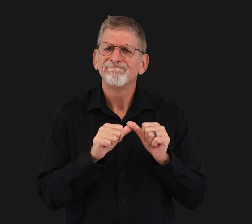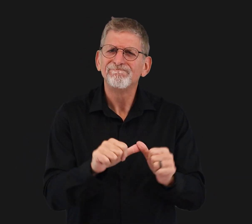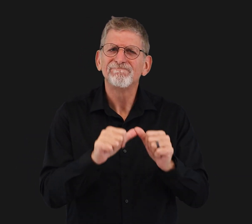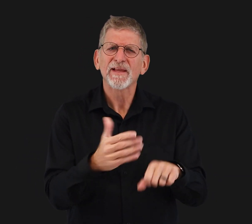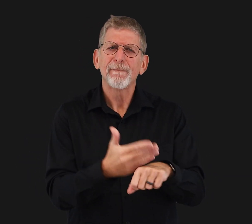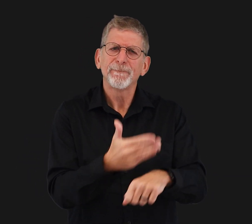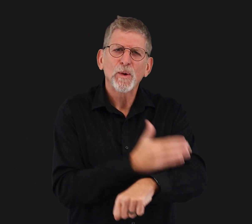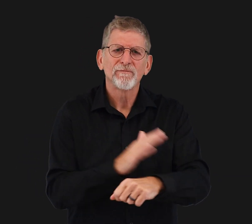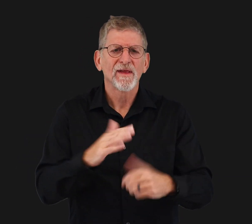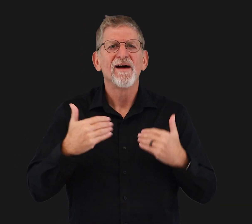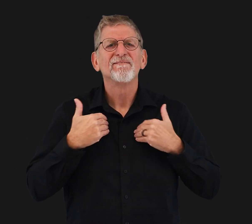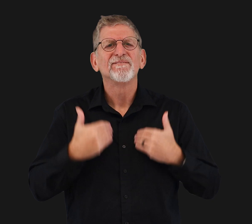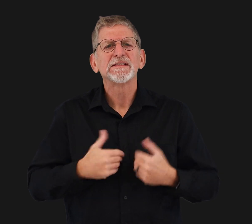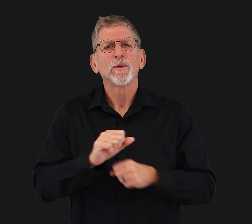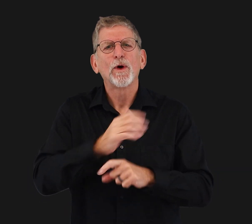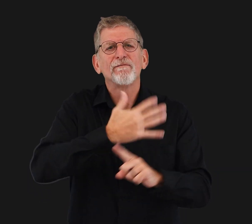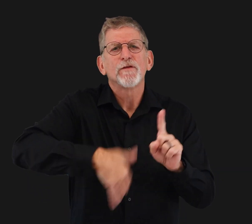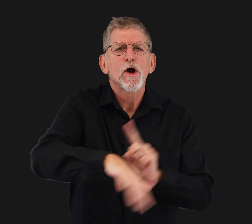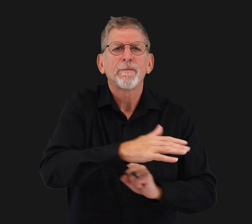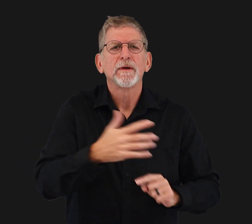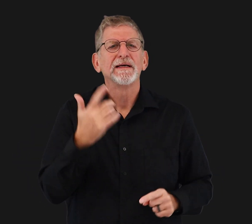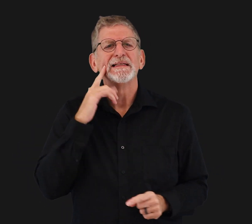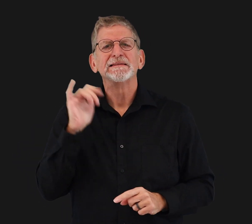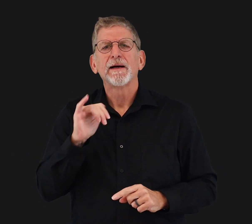• Continuing to improve the physical work environment